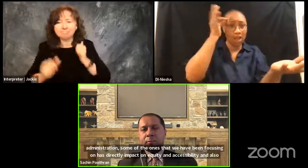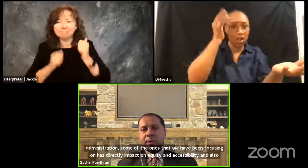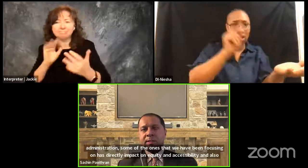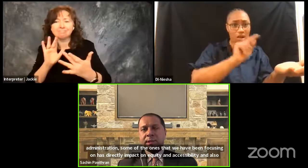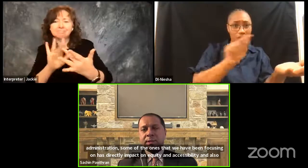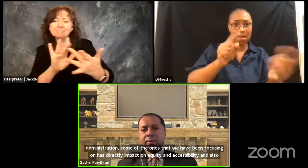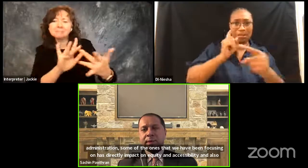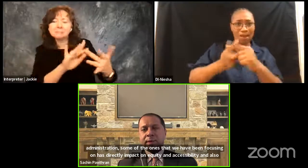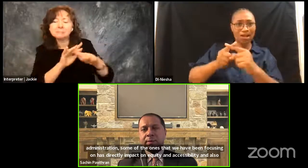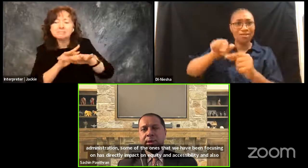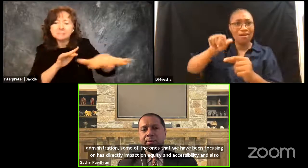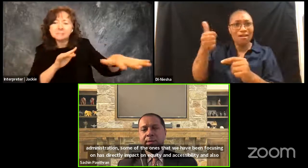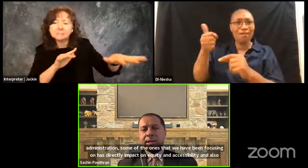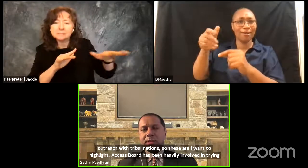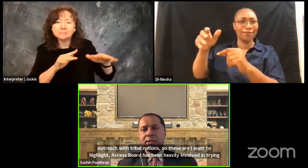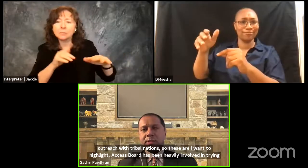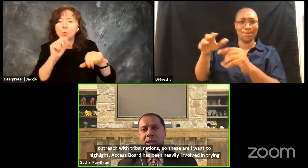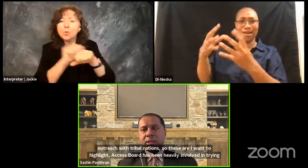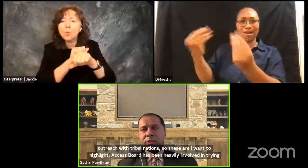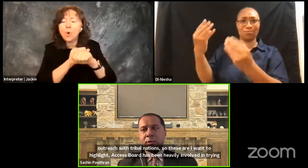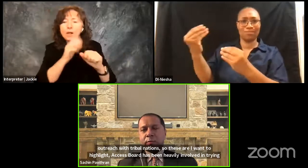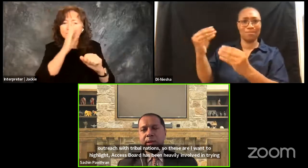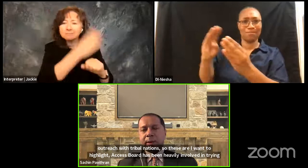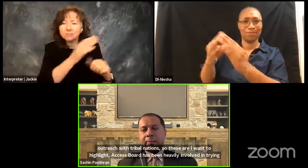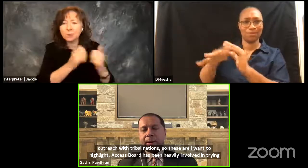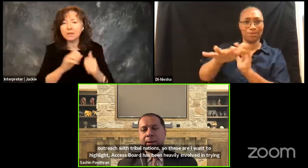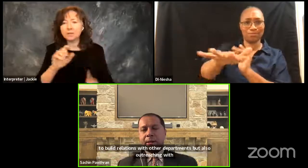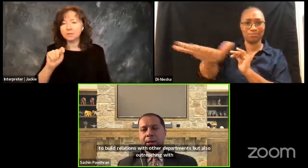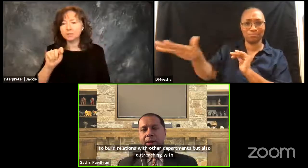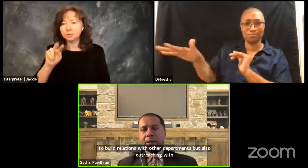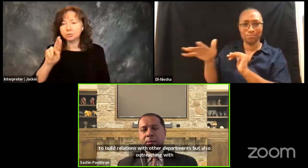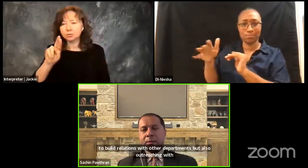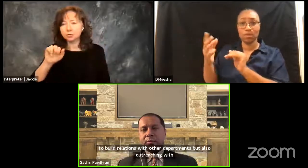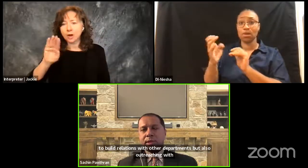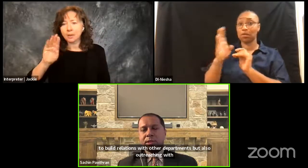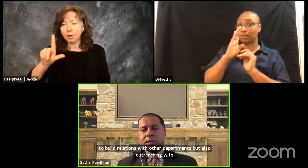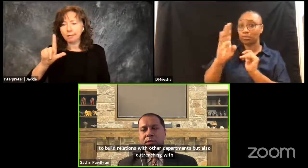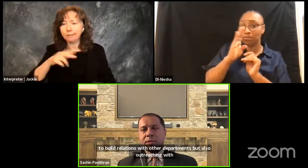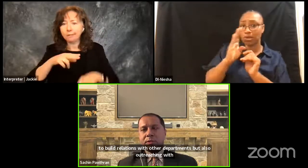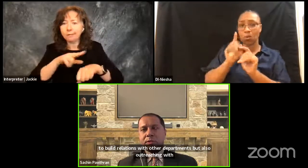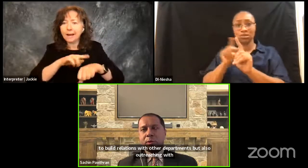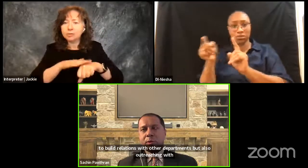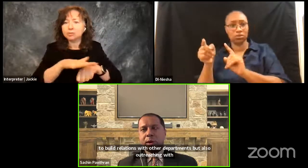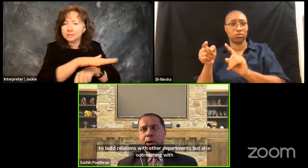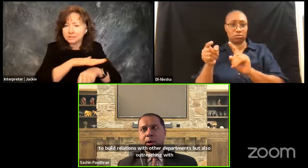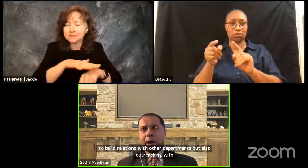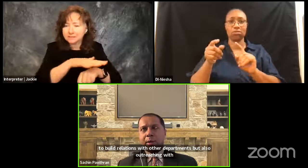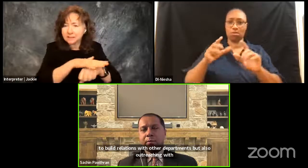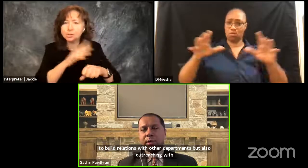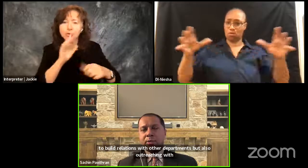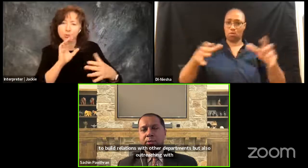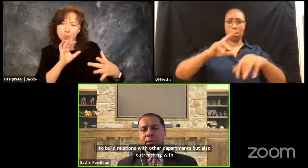worked directly with tribal nations, so we can build those relations so our resources